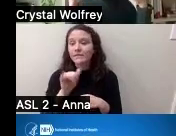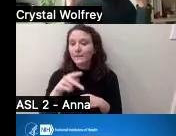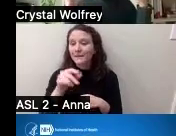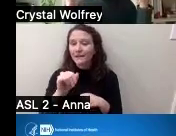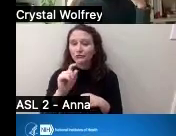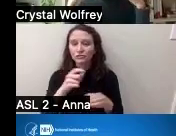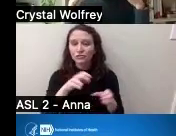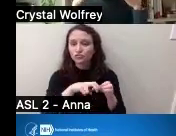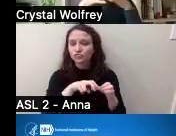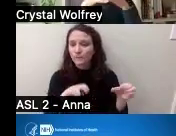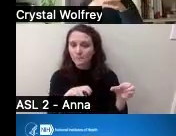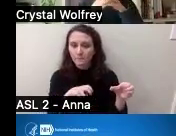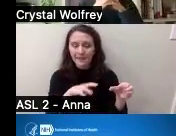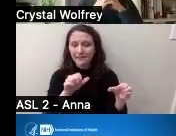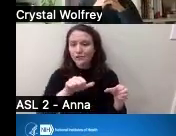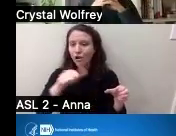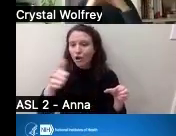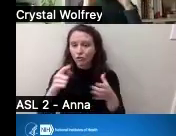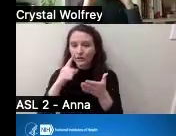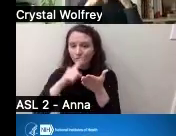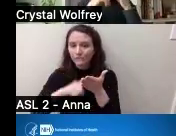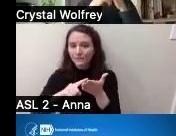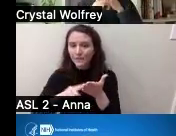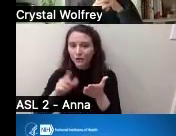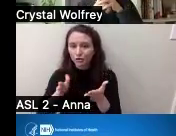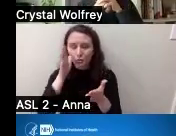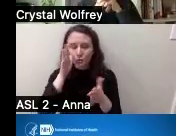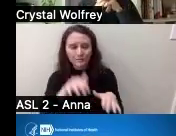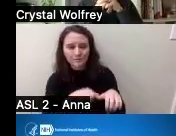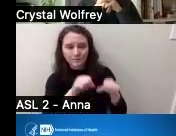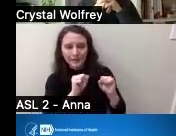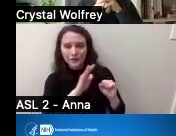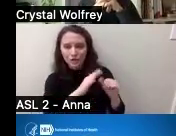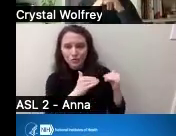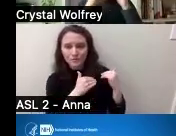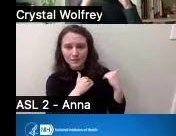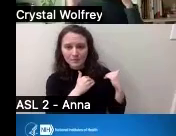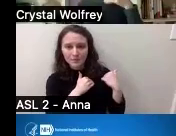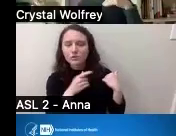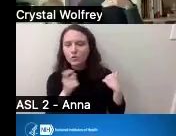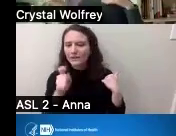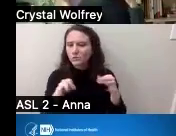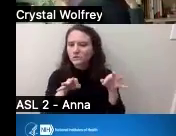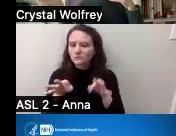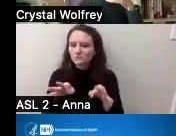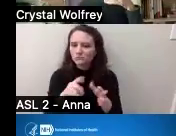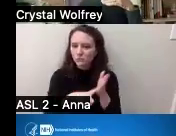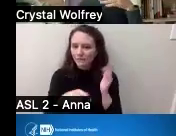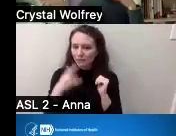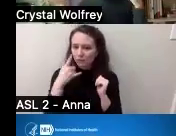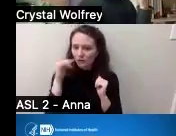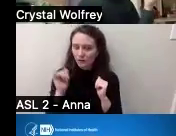are going to absorb those responsibilities, you'll have to explain to us how that works. What that PI was originally supposed to do,